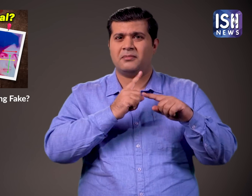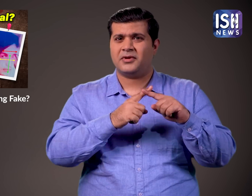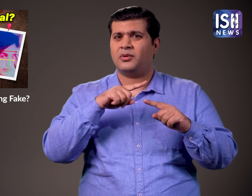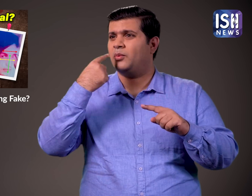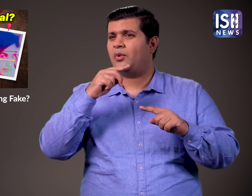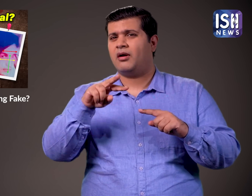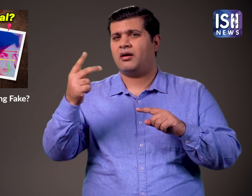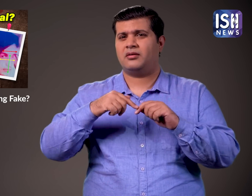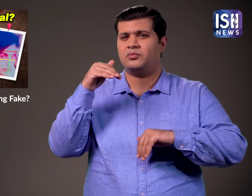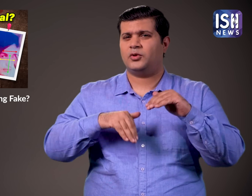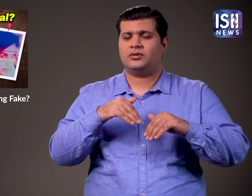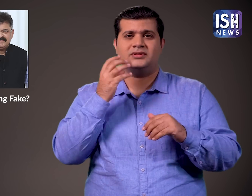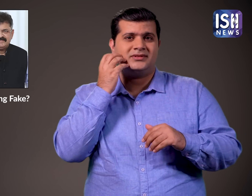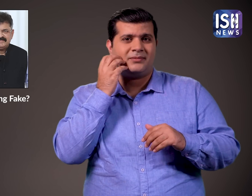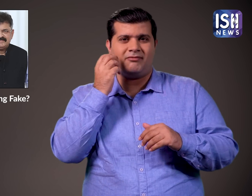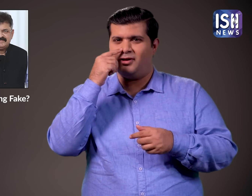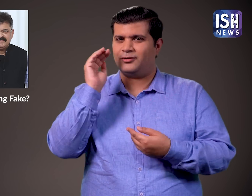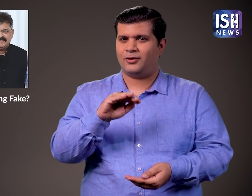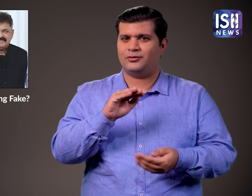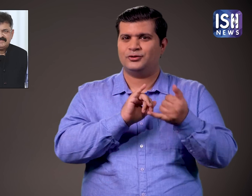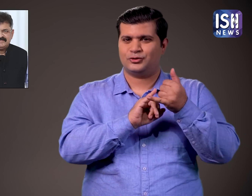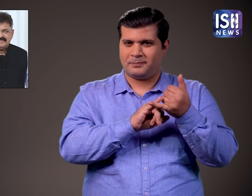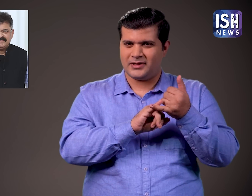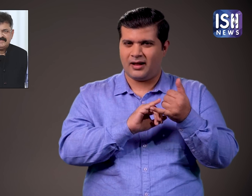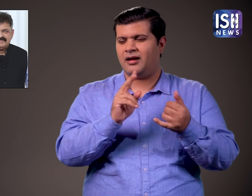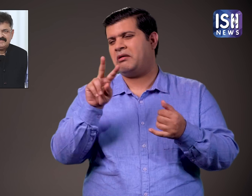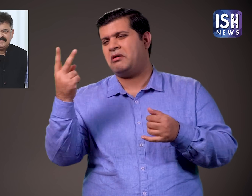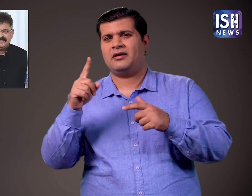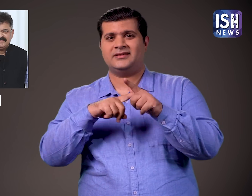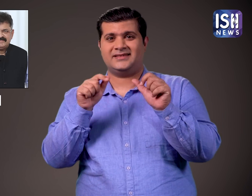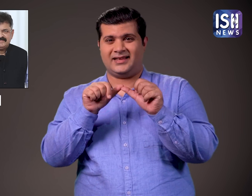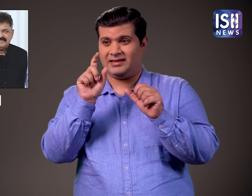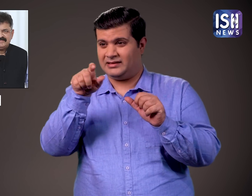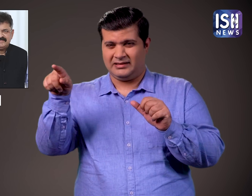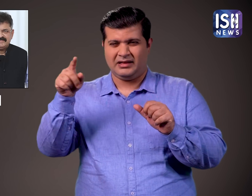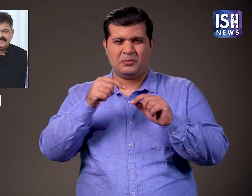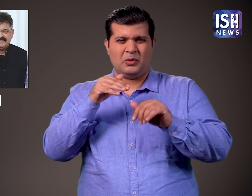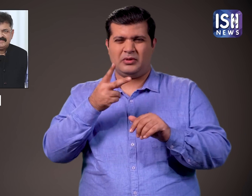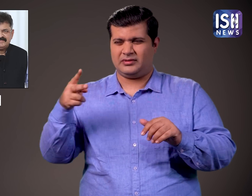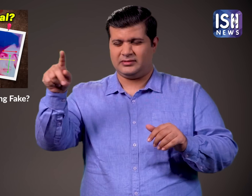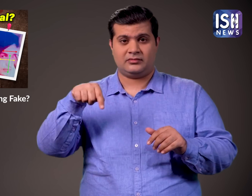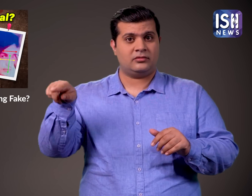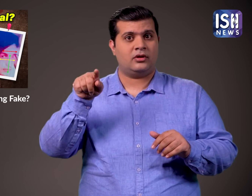He said, "Leaders like Supriya Sule who is Sharad Pawar's daughter, Jitendra Awhad and other politicians,